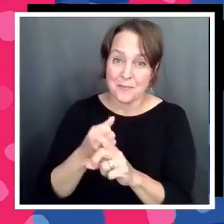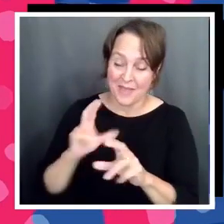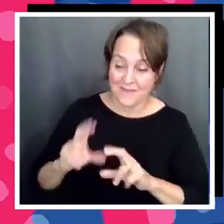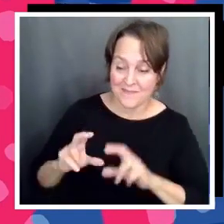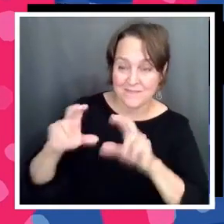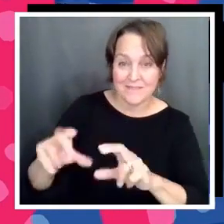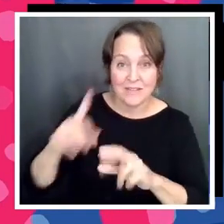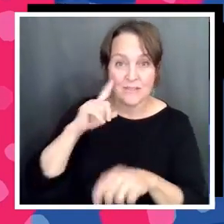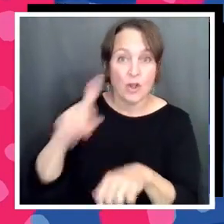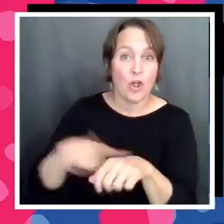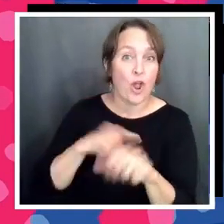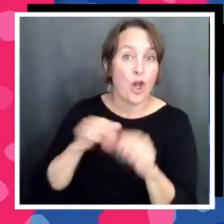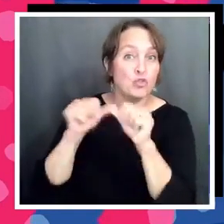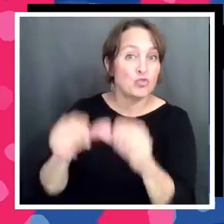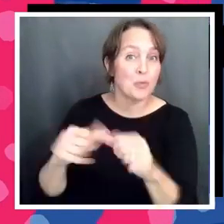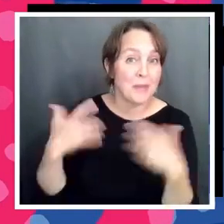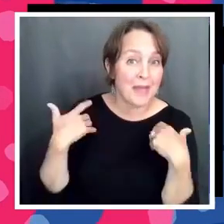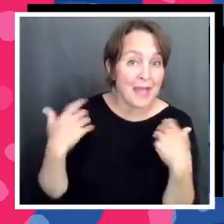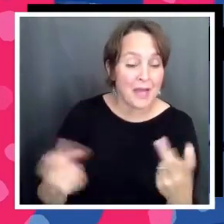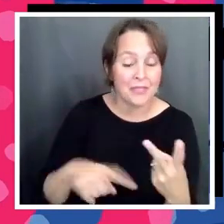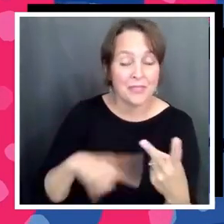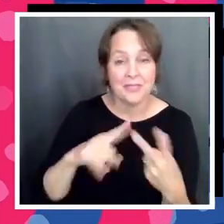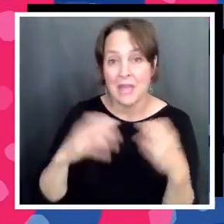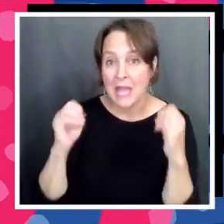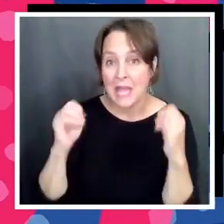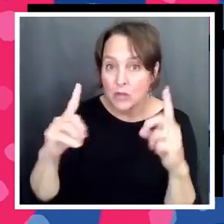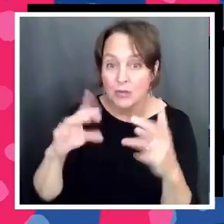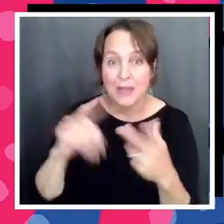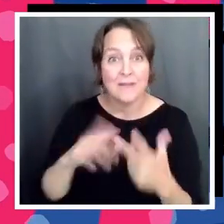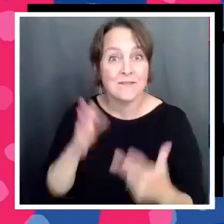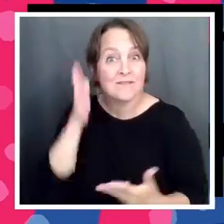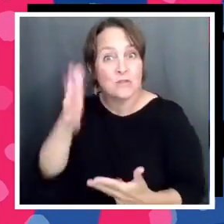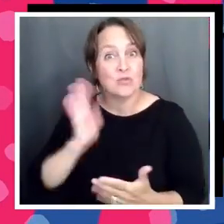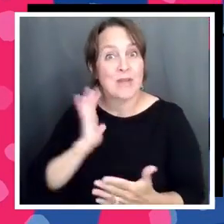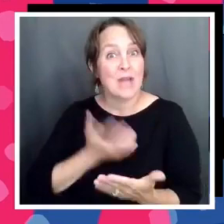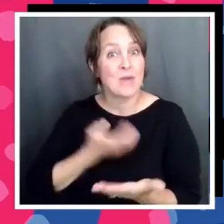THEY NEED AS THEY RAISE THEIR